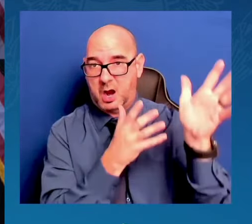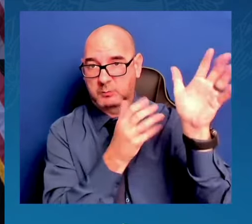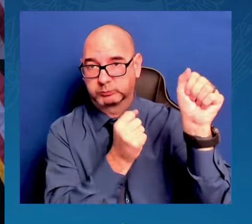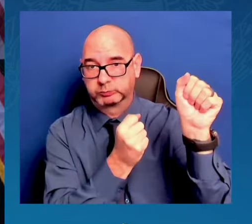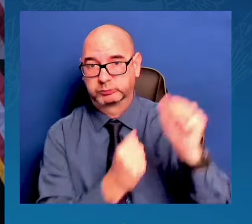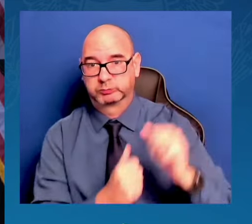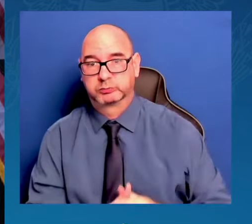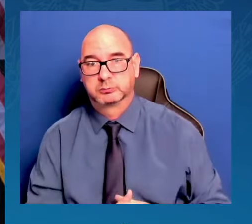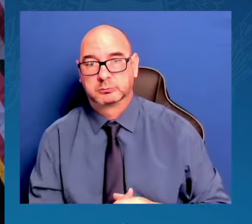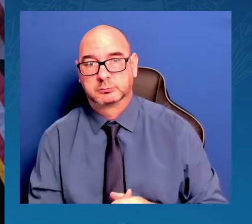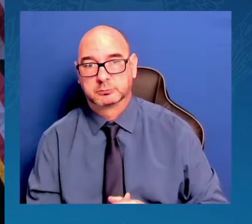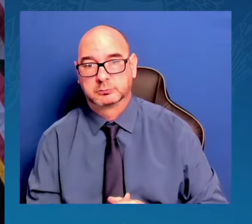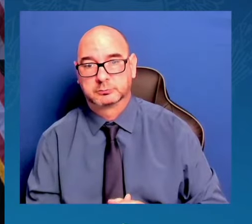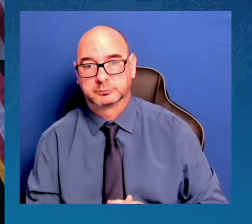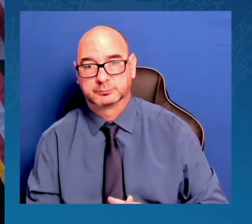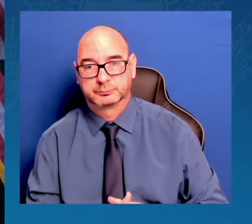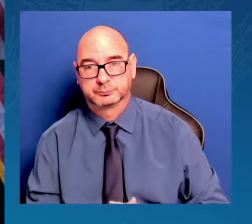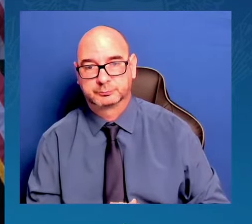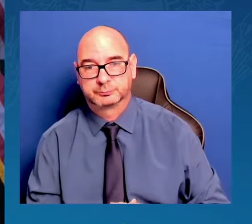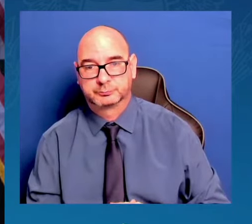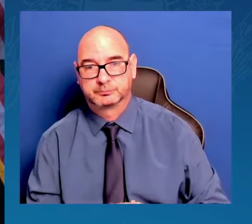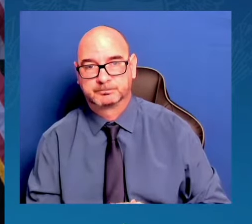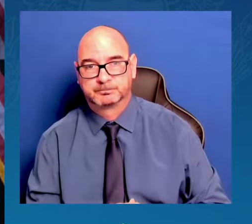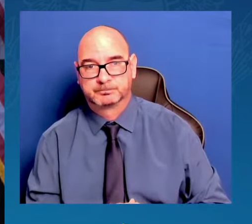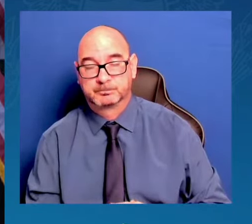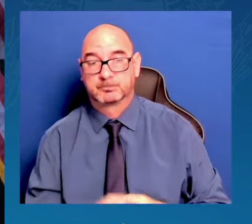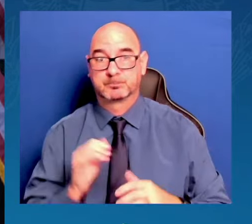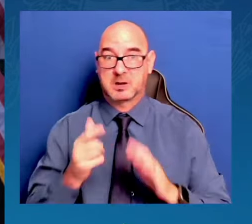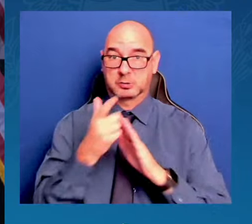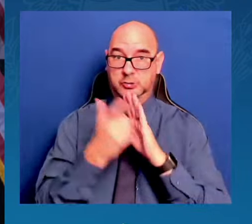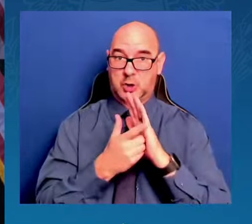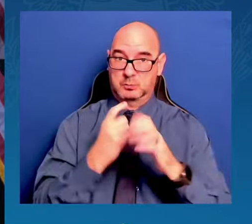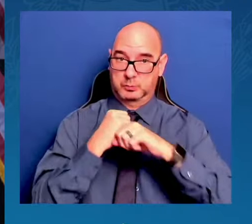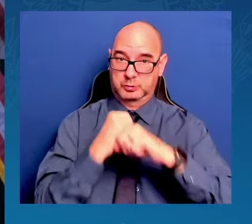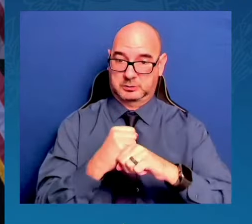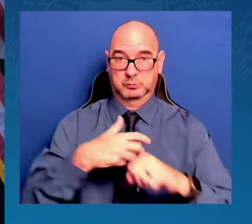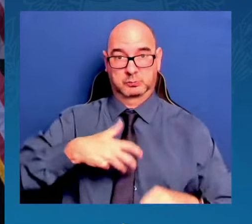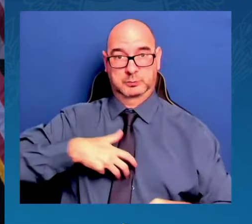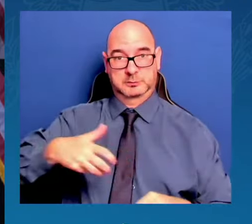A bill that protects reproductive rights. And President Biden will sign it.